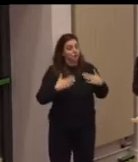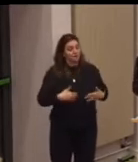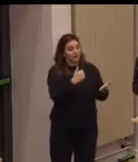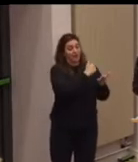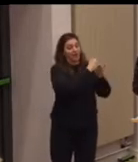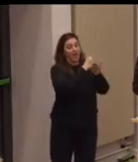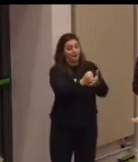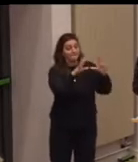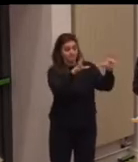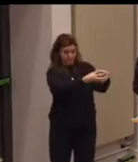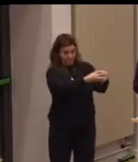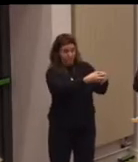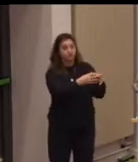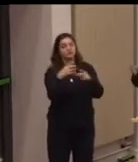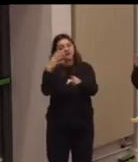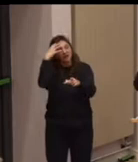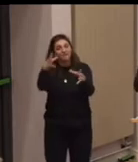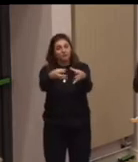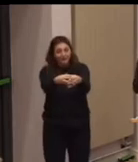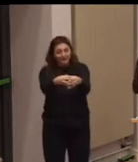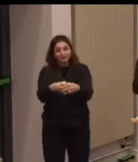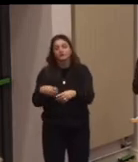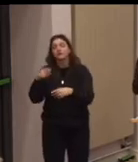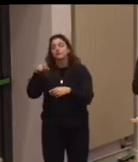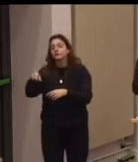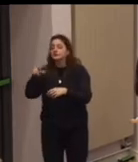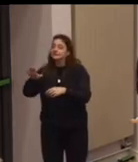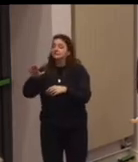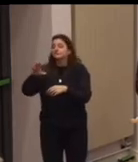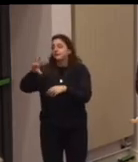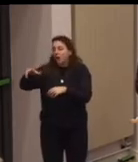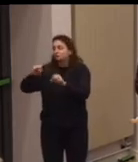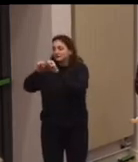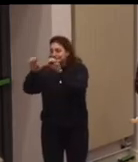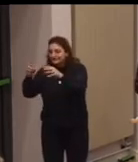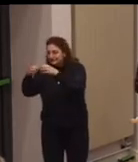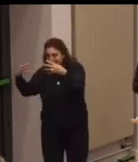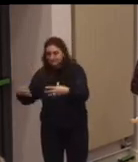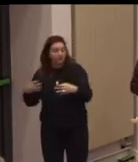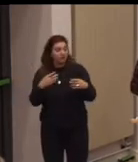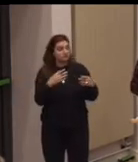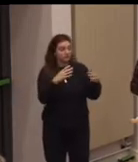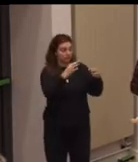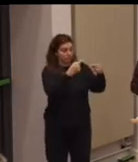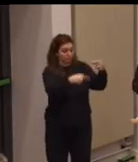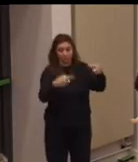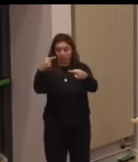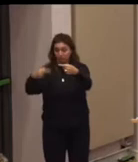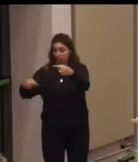humanitarian response and the national system, and that really creates those gaps in access.